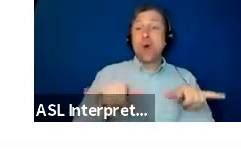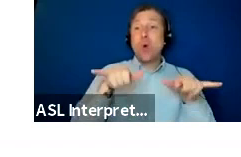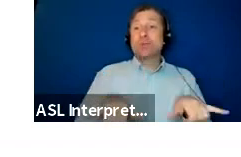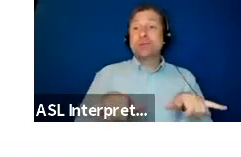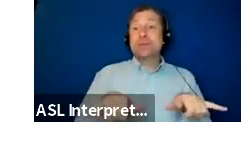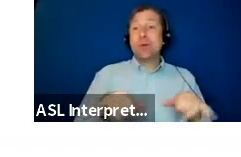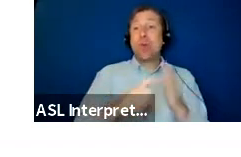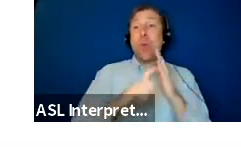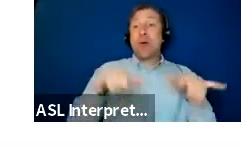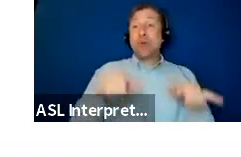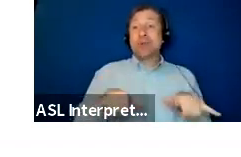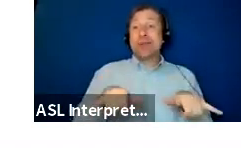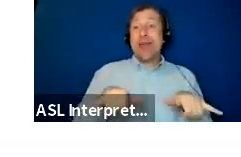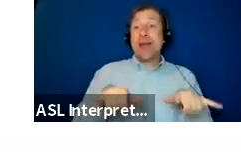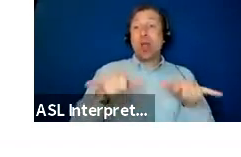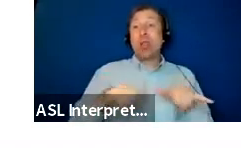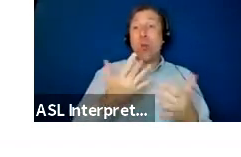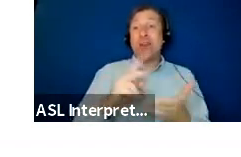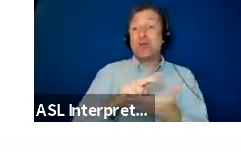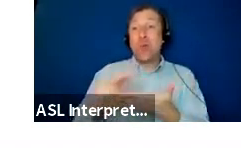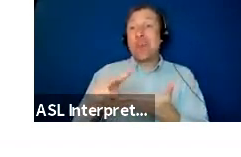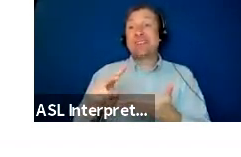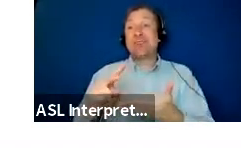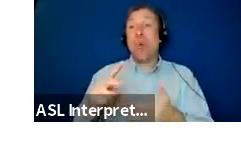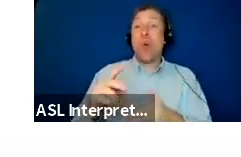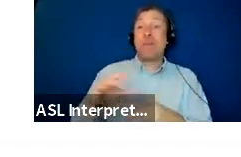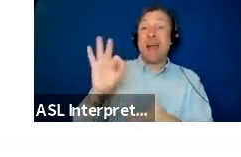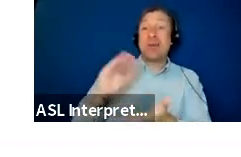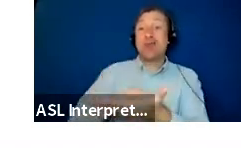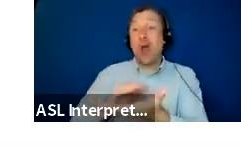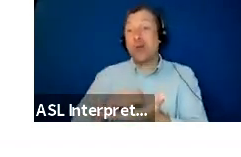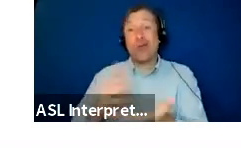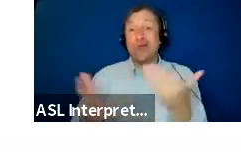your normal healthcare under those situations. Also, of course, during any course of travel